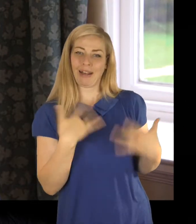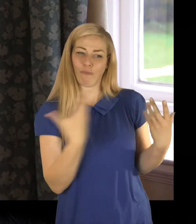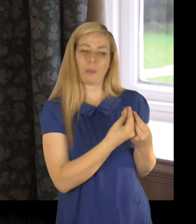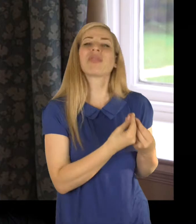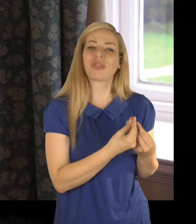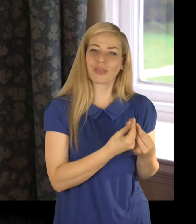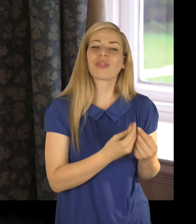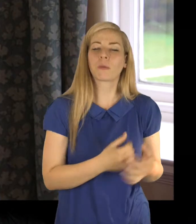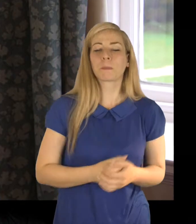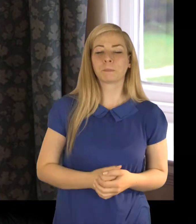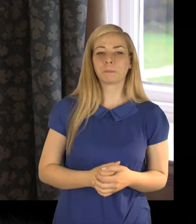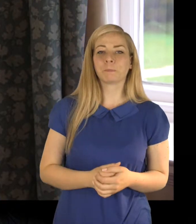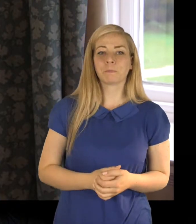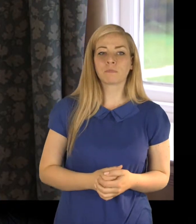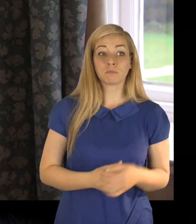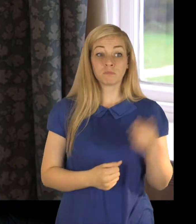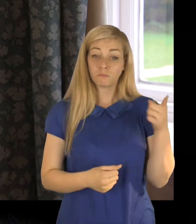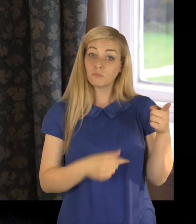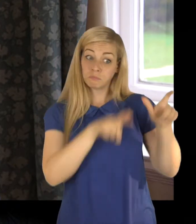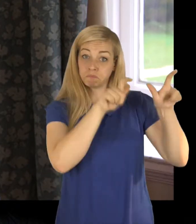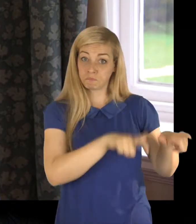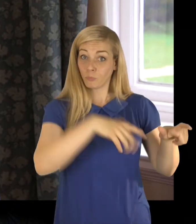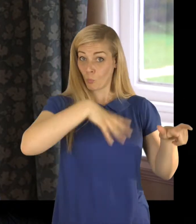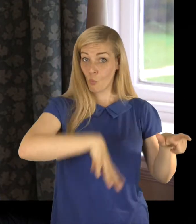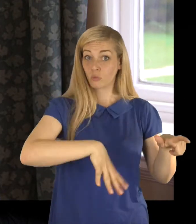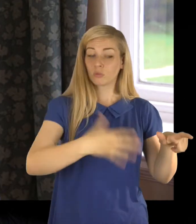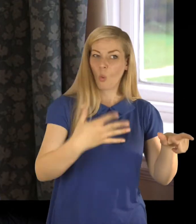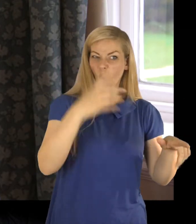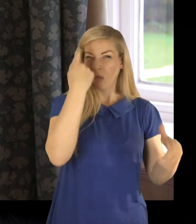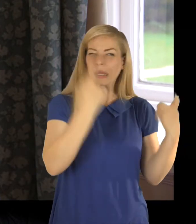Interviewer: Do you want to stay there, or have you thought about finding somewhere else?